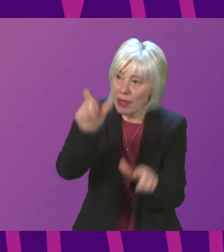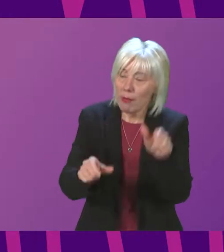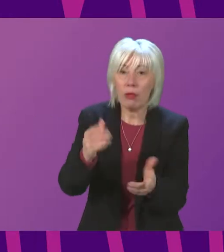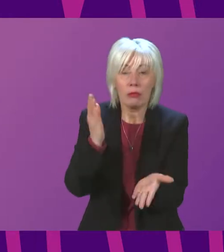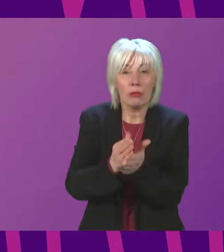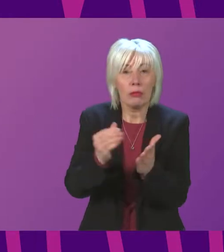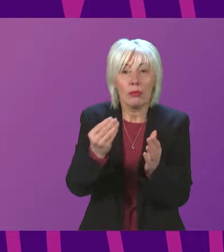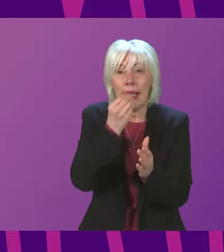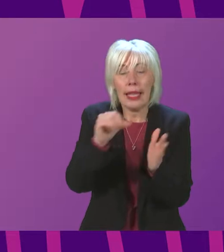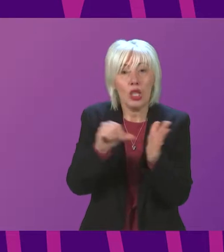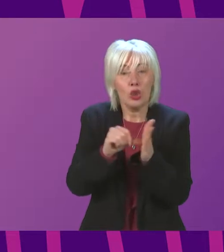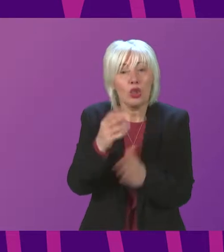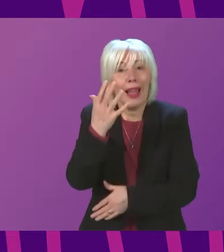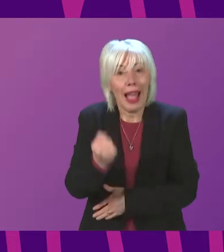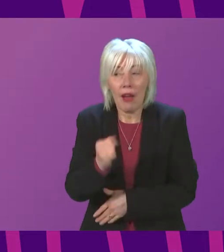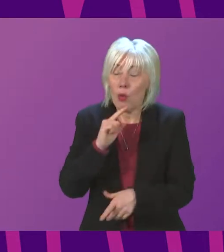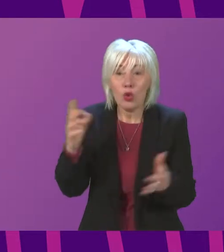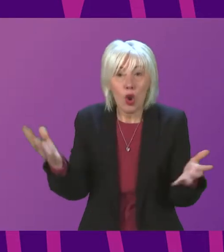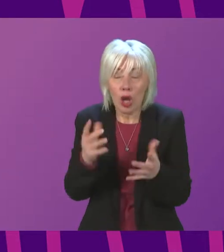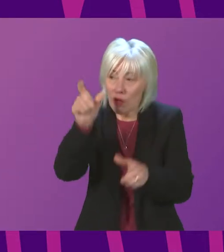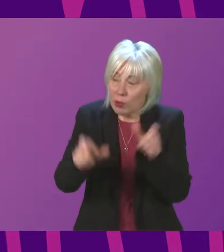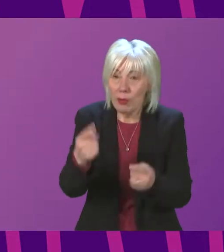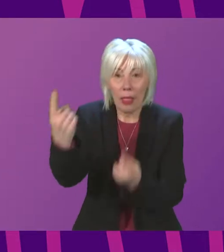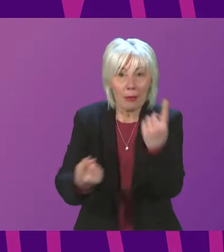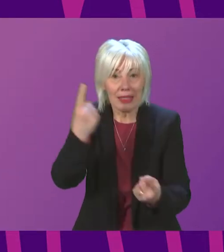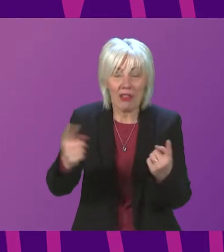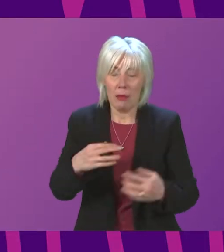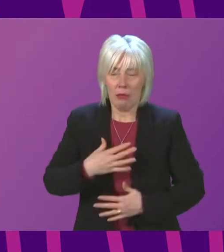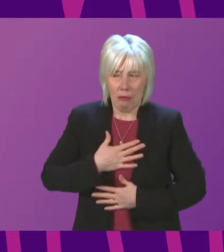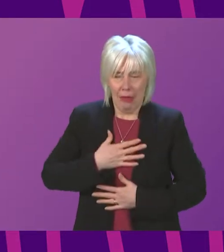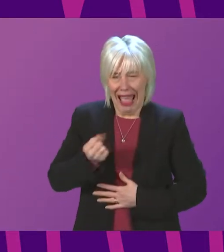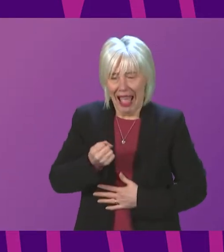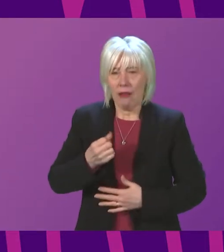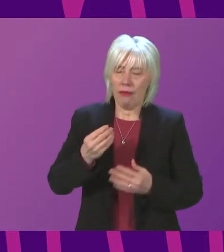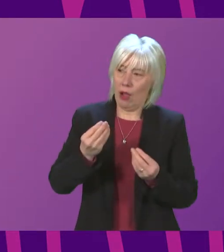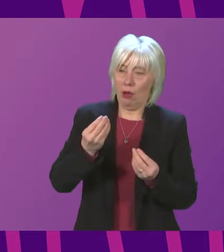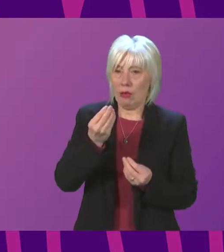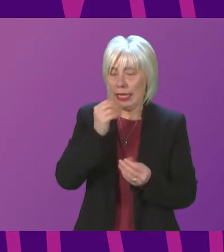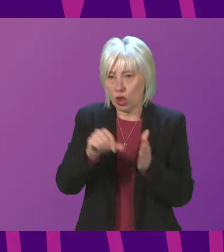Will she join me in encouraging people who are worried about or who live with an eating